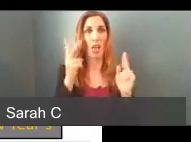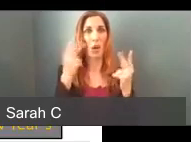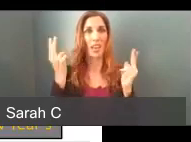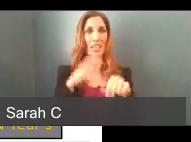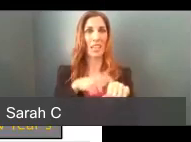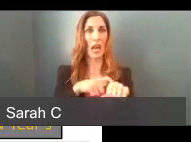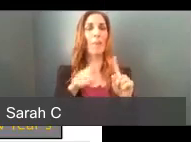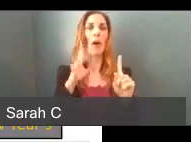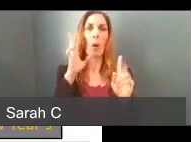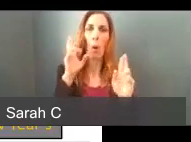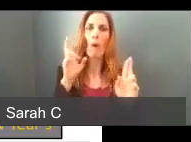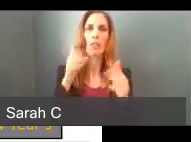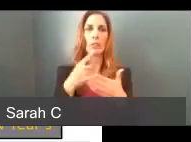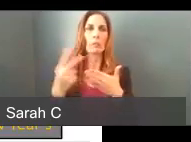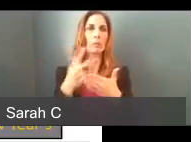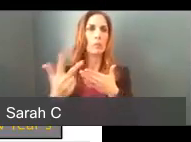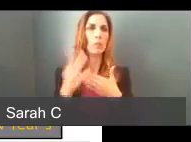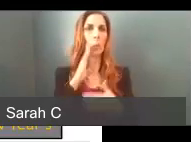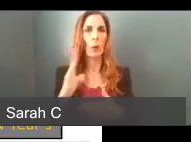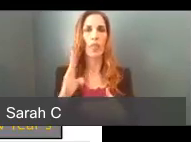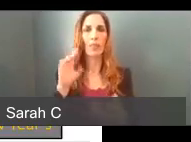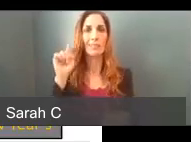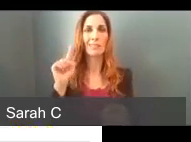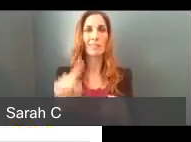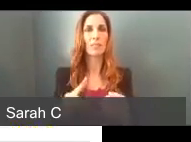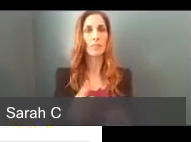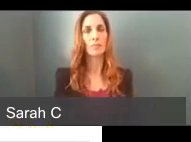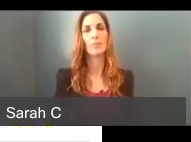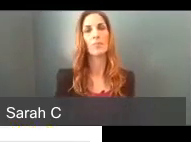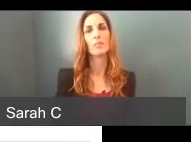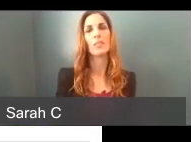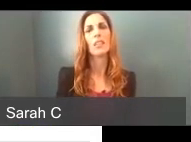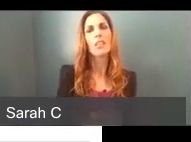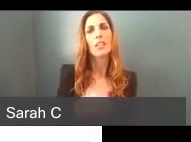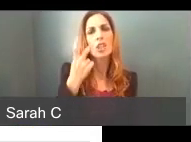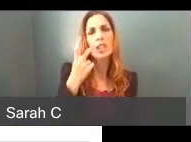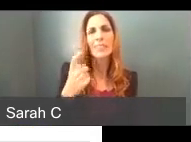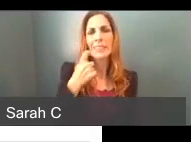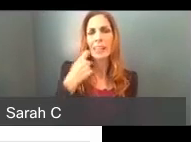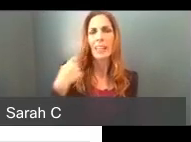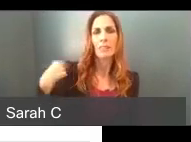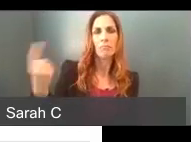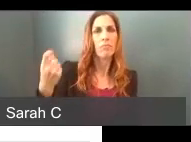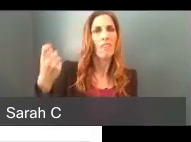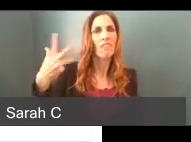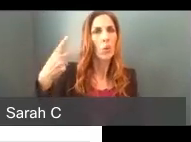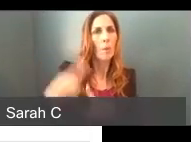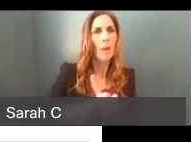And next we can zoom in on these last couple of months to give you a better sense of how we